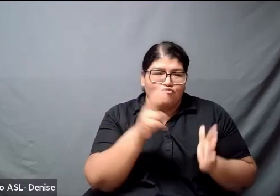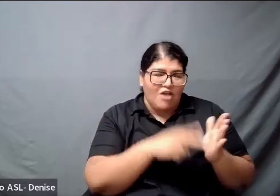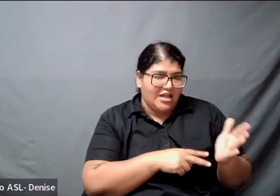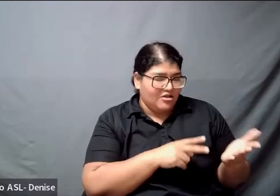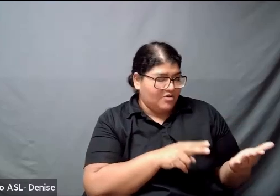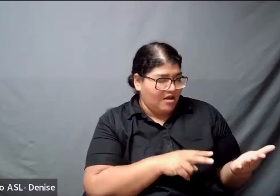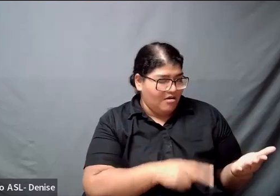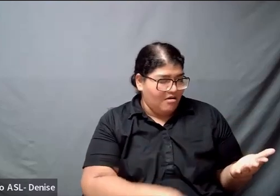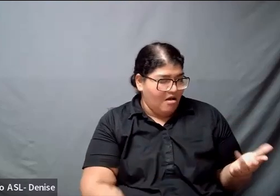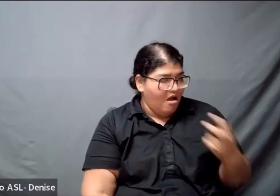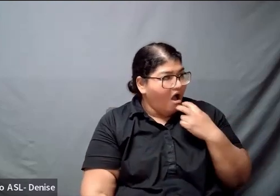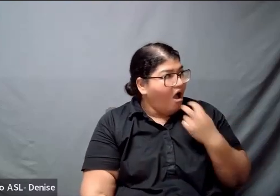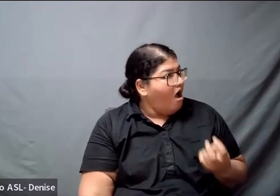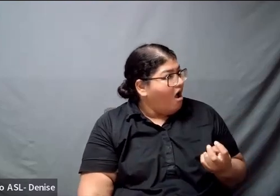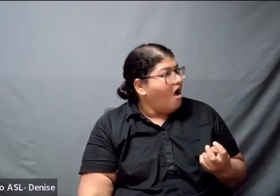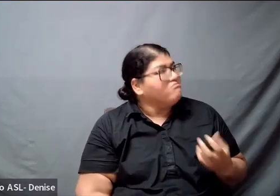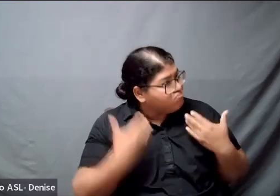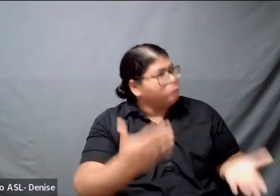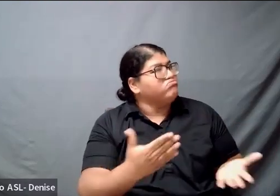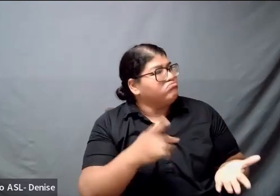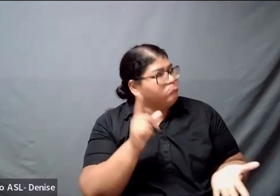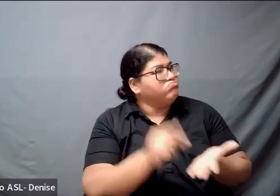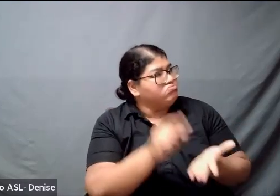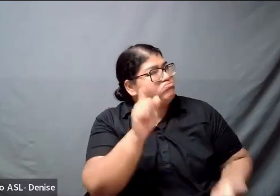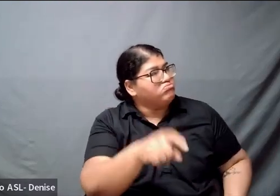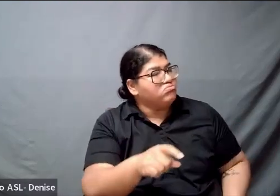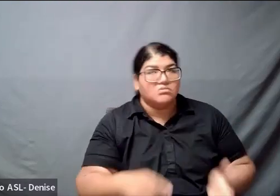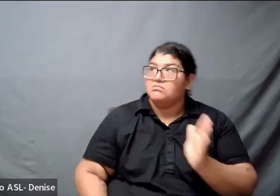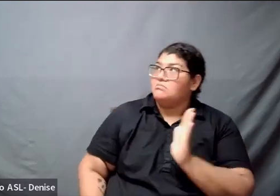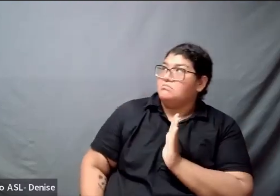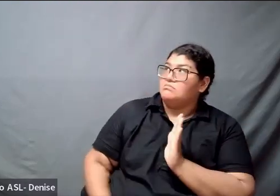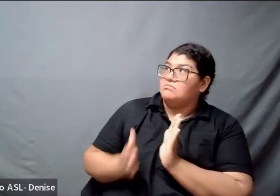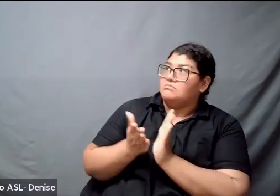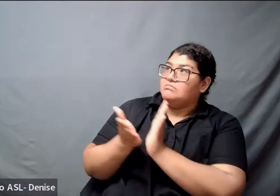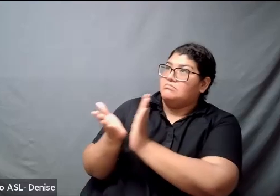let's make this happen. She took what was a very simple draft from someone who didn't know what they